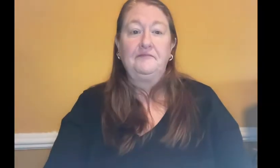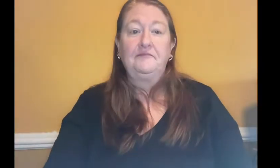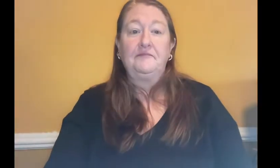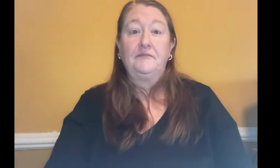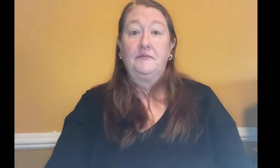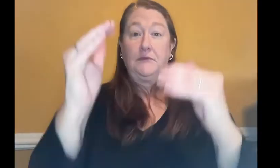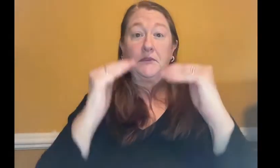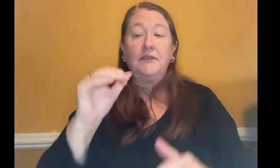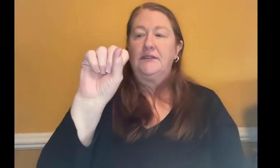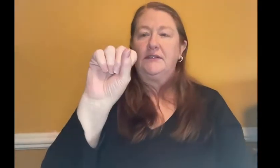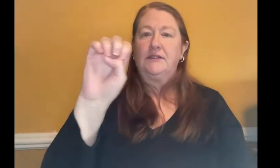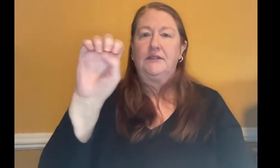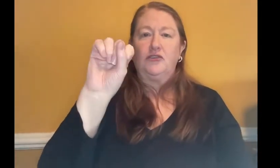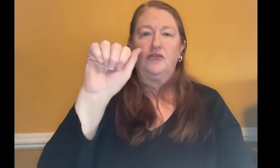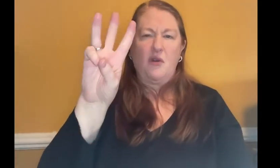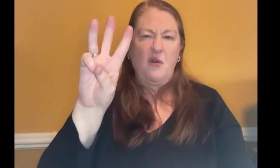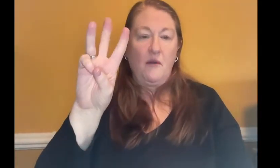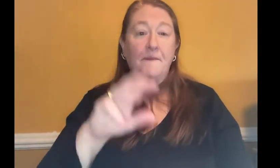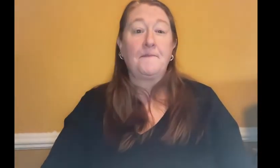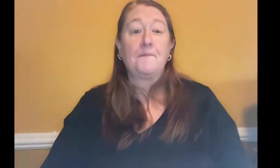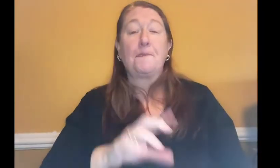See Saw: